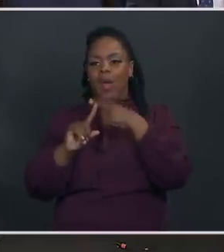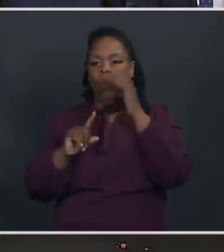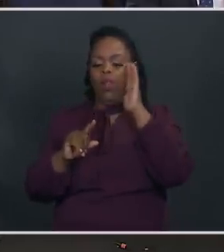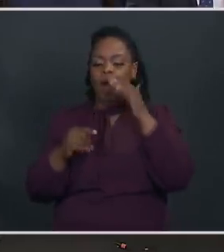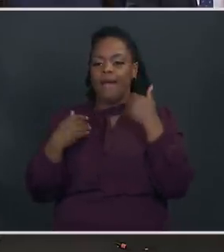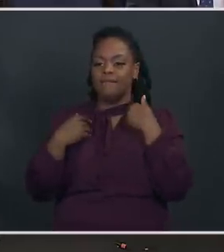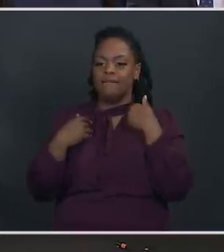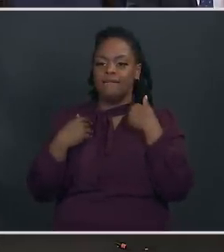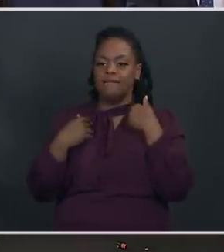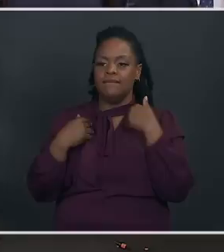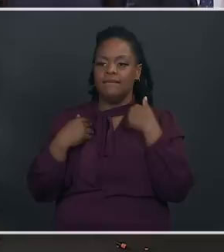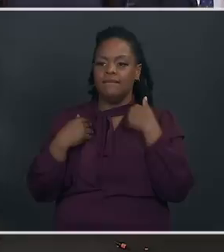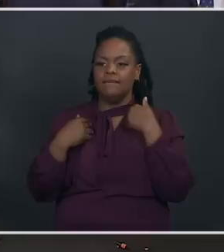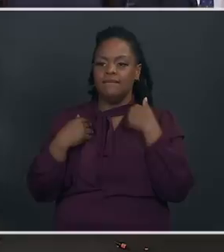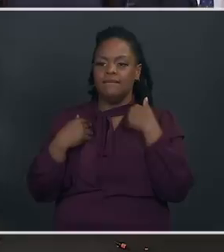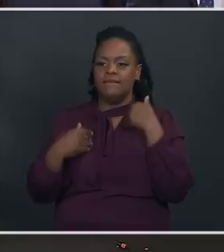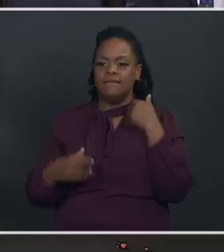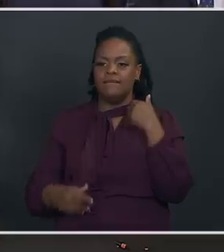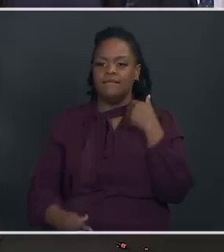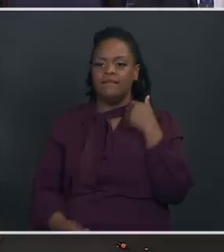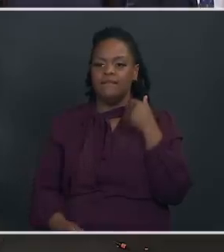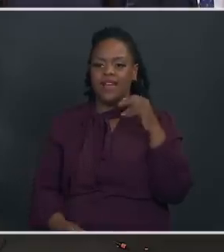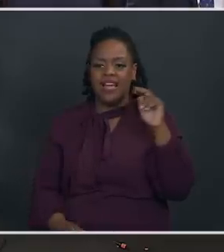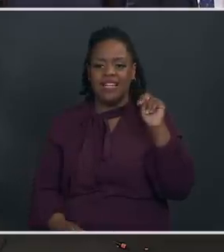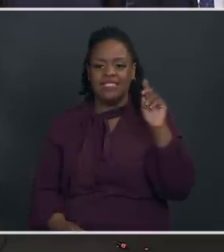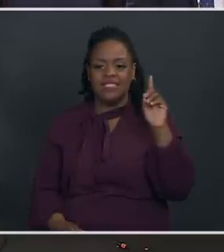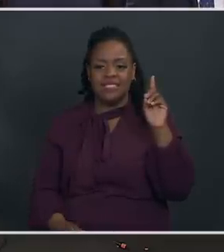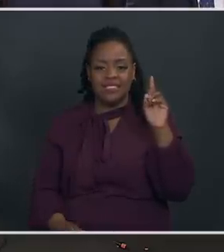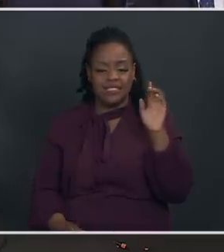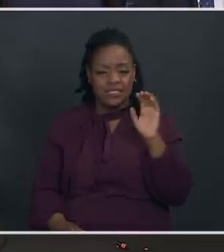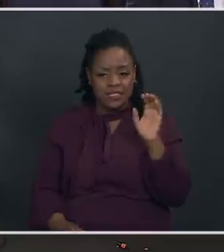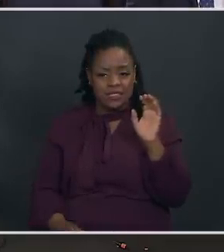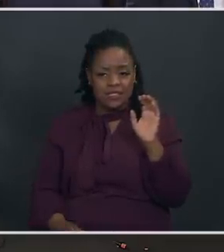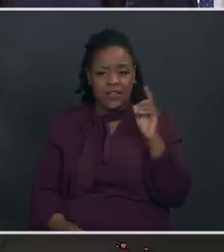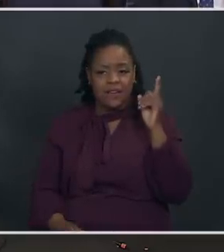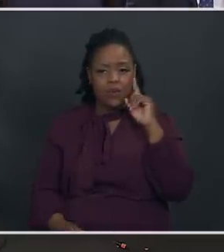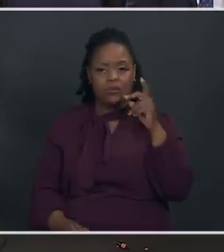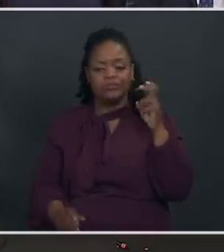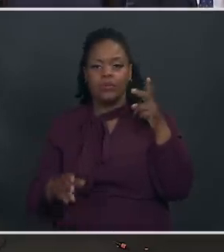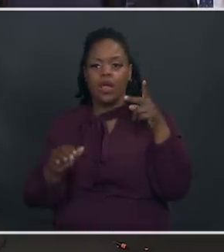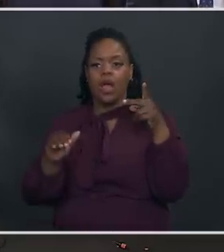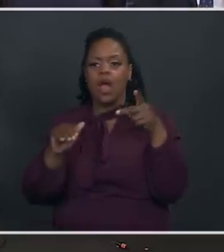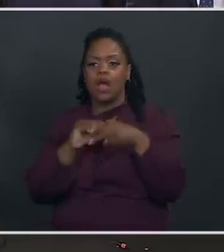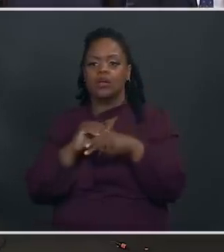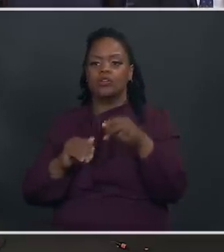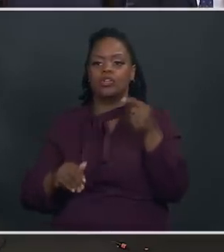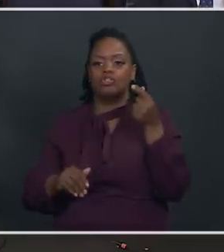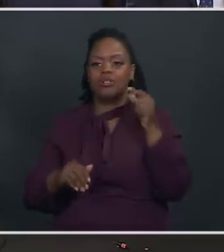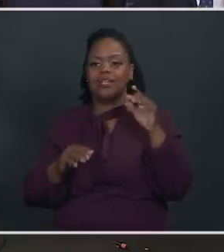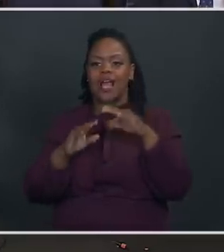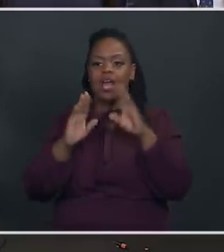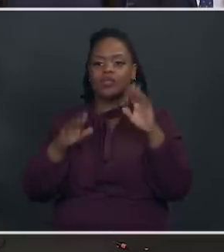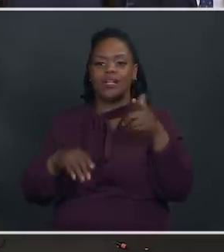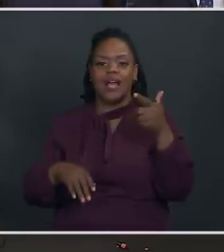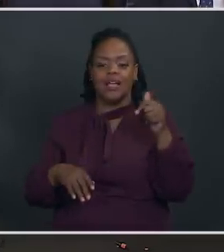or U.S. target for cutting greenhouse gas emissions as part of the Paris Accord? And can you also give us a sense